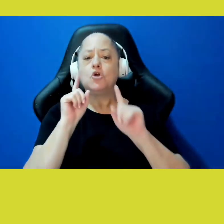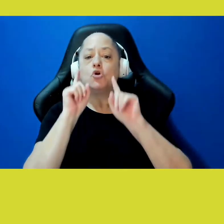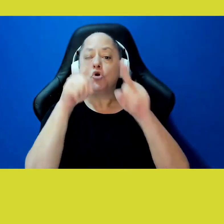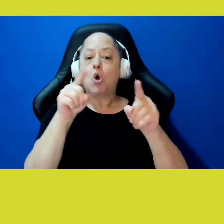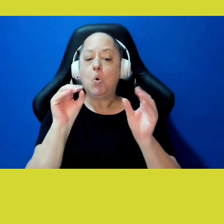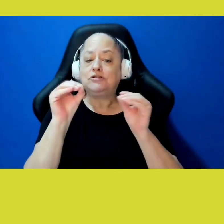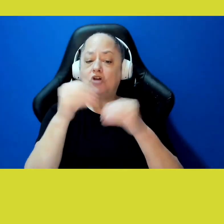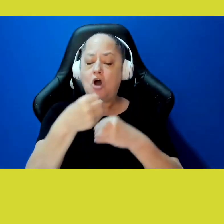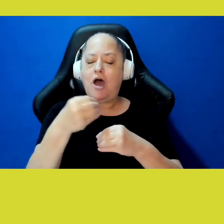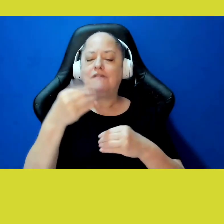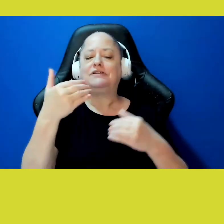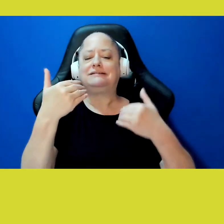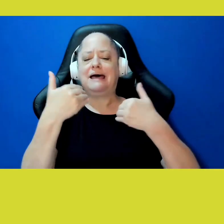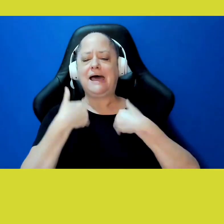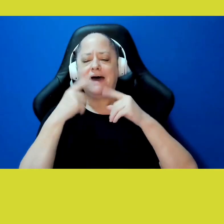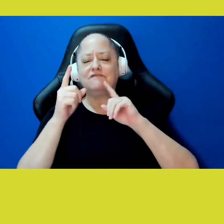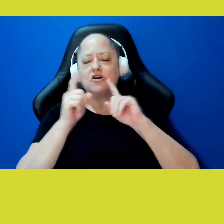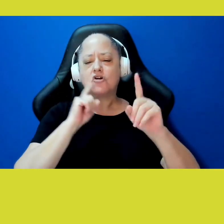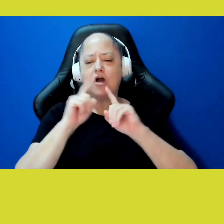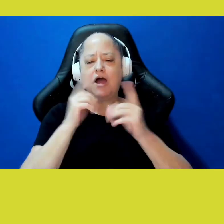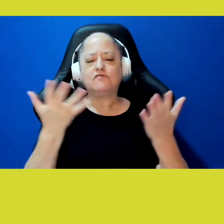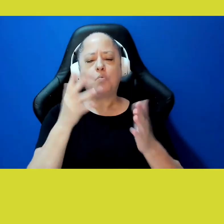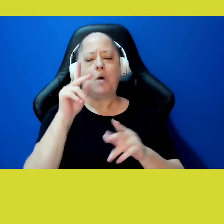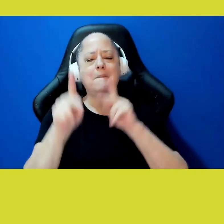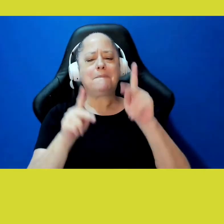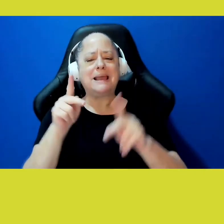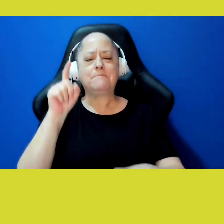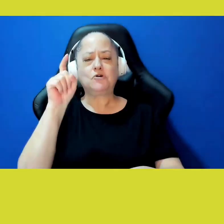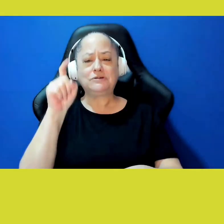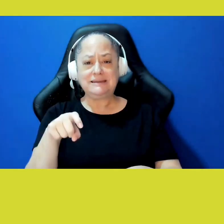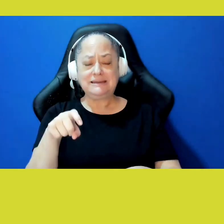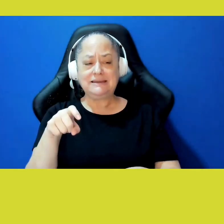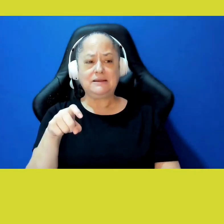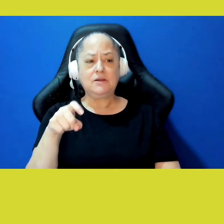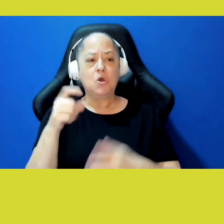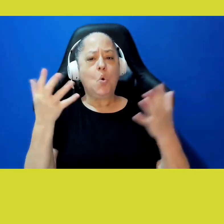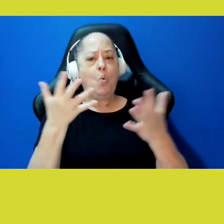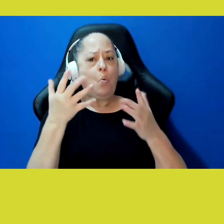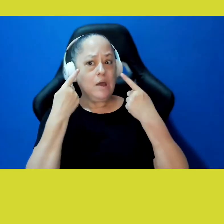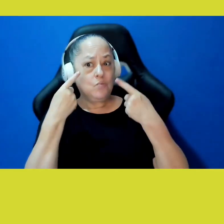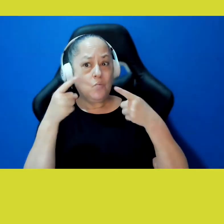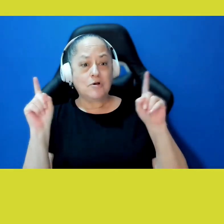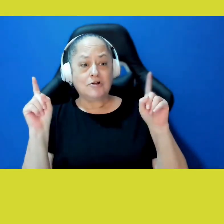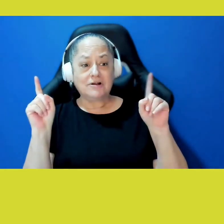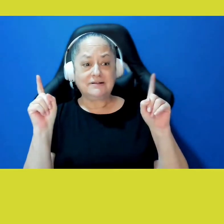about what people need what works uh and and